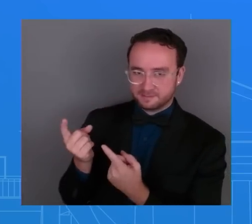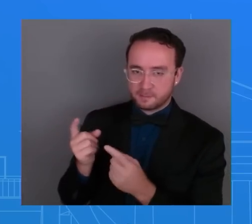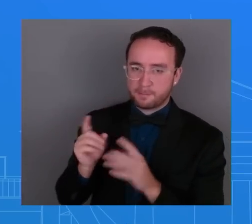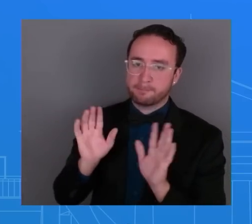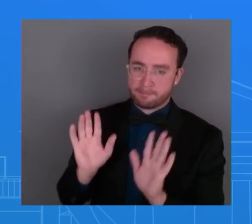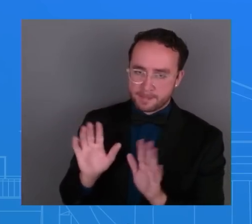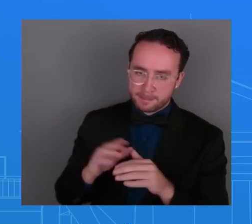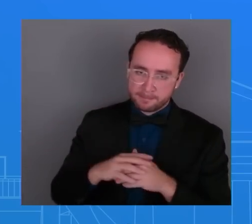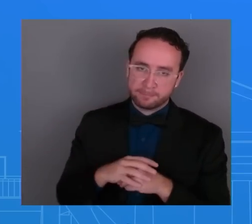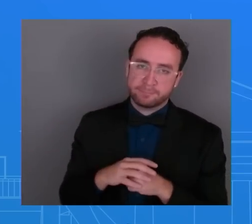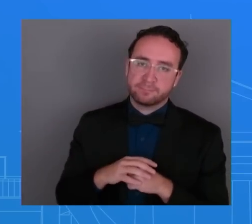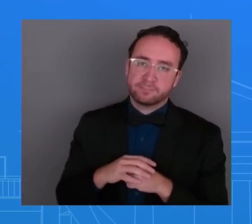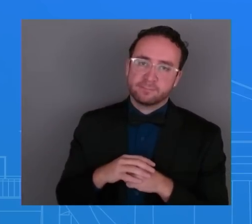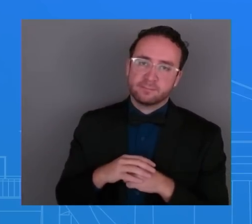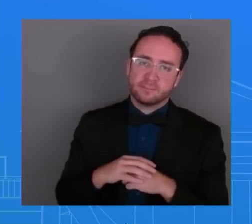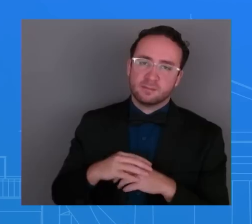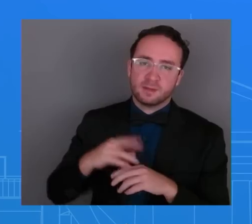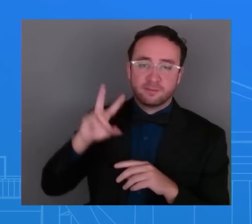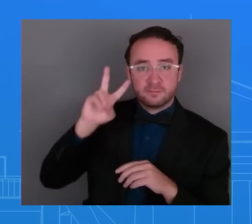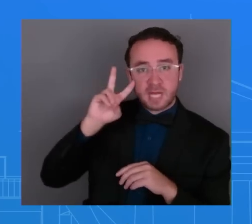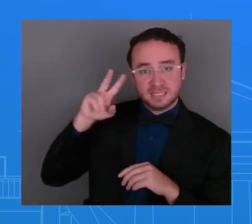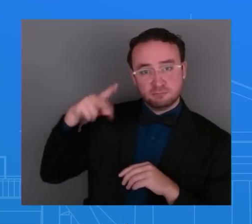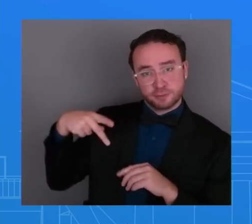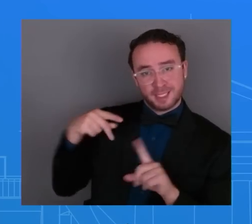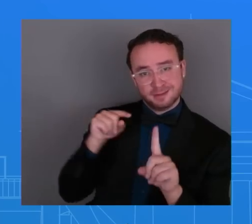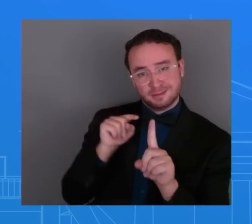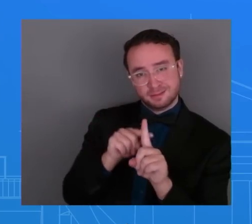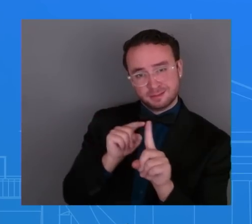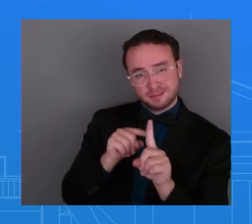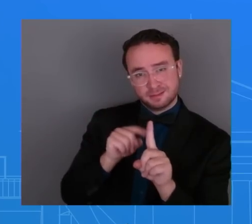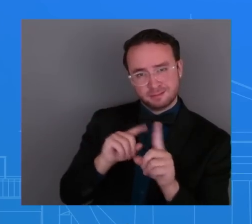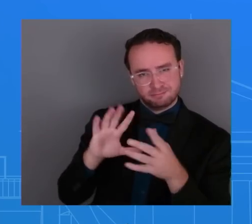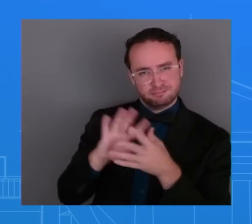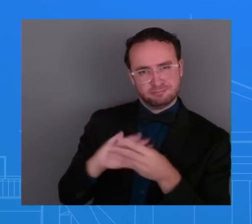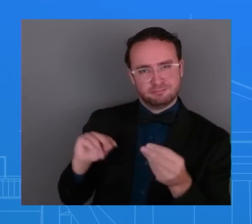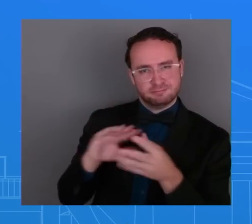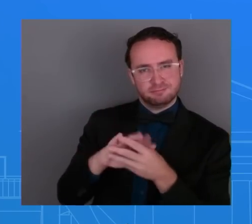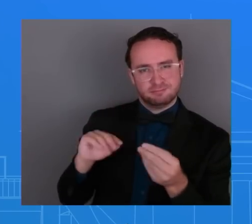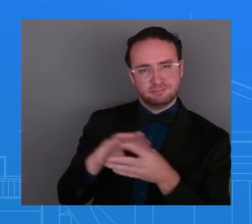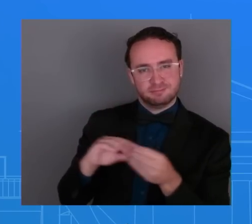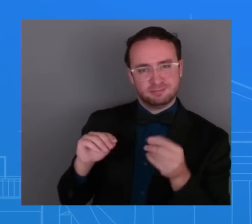in the room with President Biden ahead of his decision to order U.S. troops to pull out of Afghanistan.